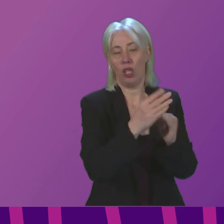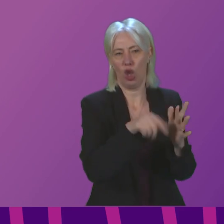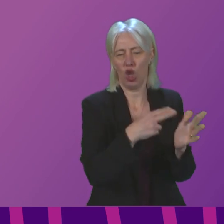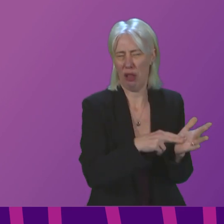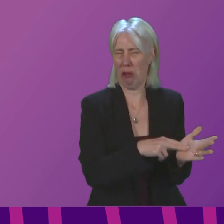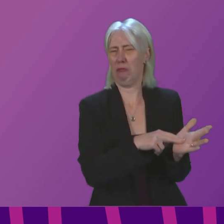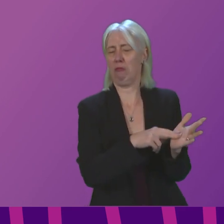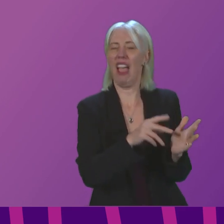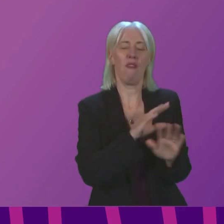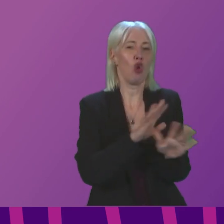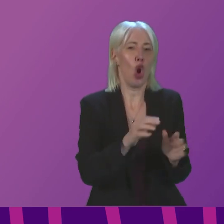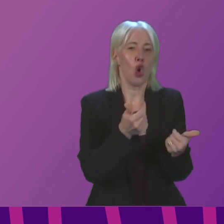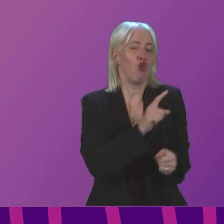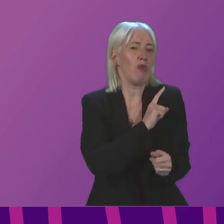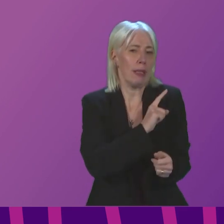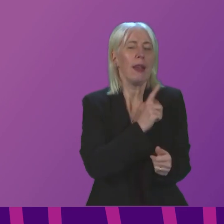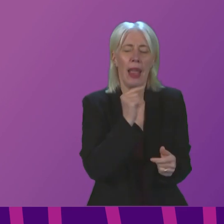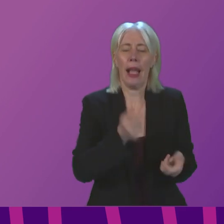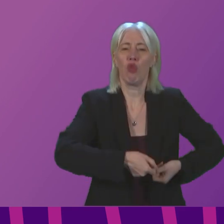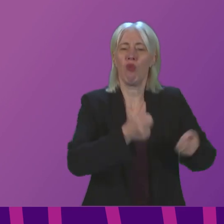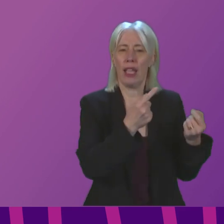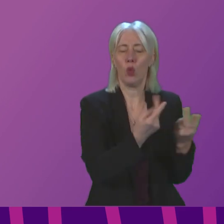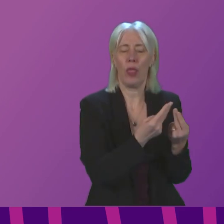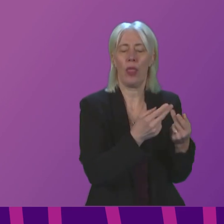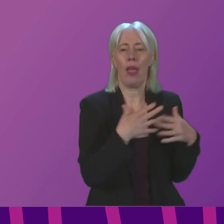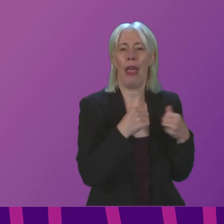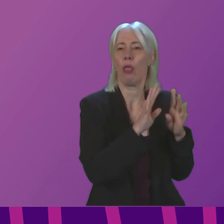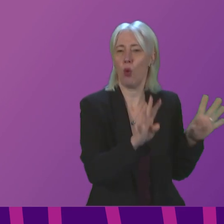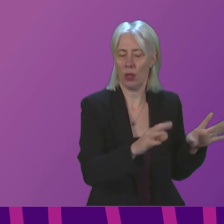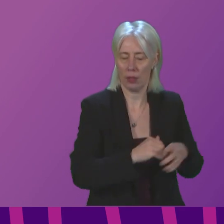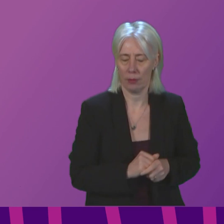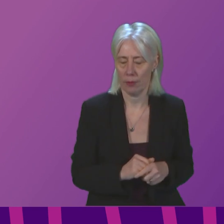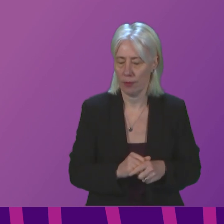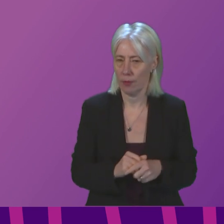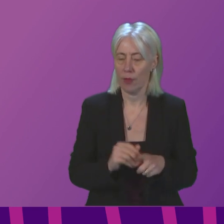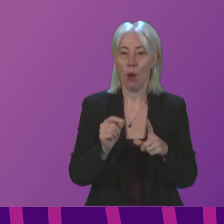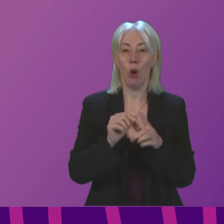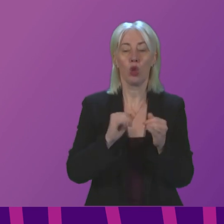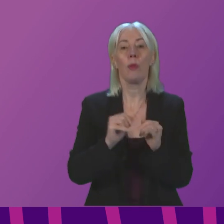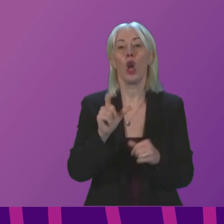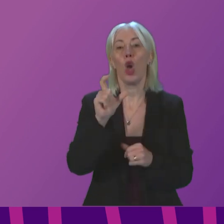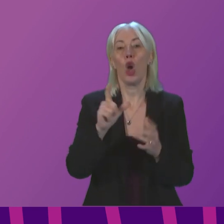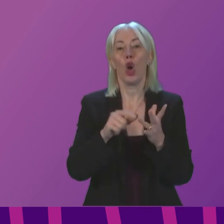that, we will certainly take that up with Ayrshire and Arran NHS Board. Delegates to the 26th United Nations climate change conference of the parties—COP26—were